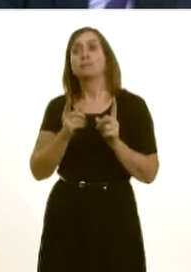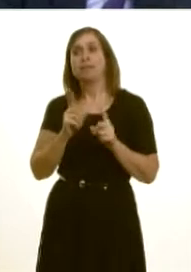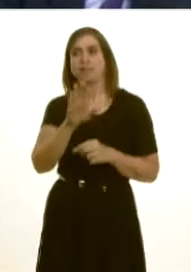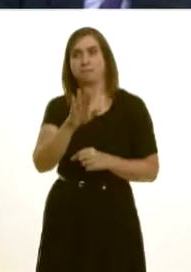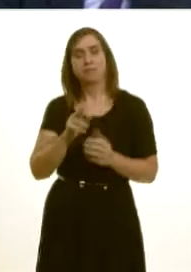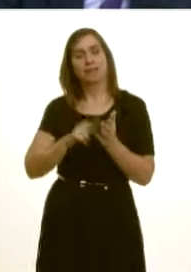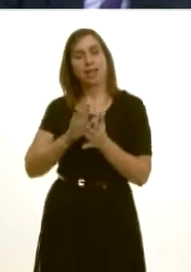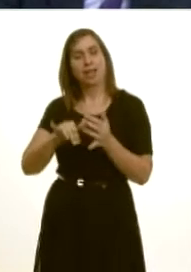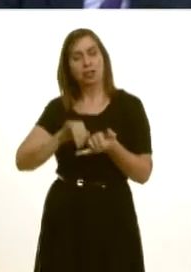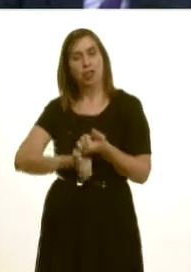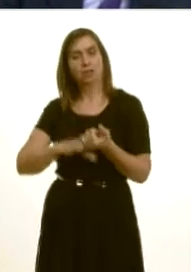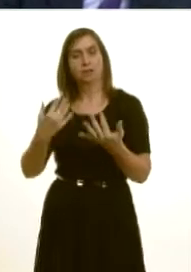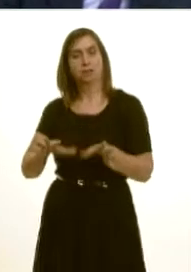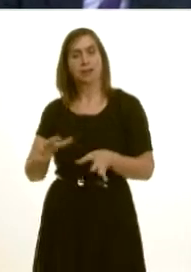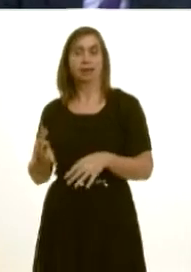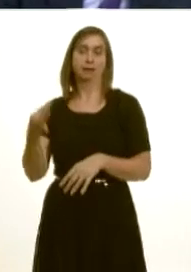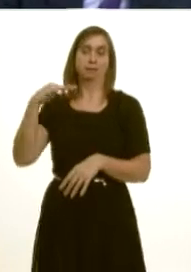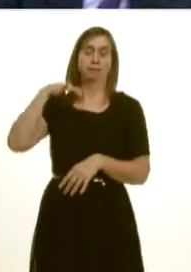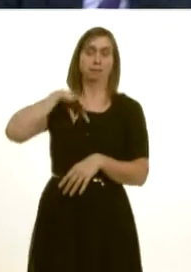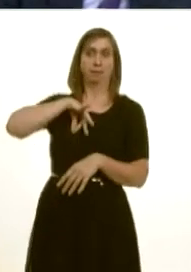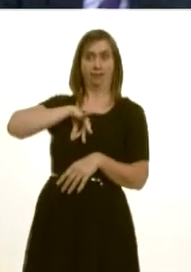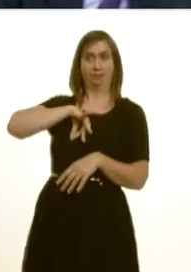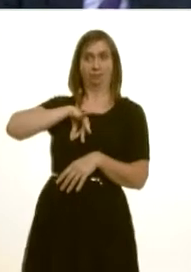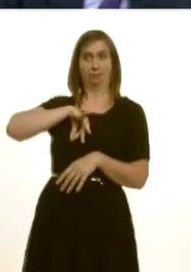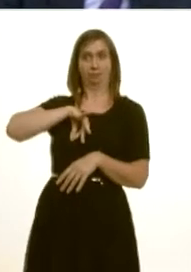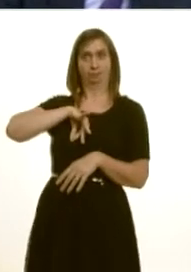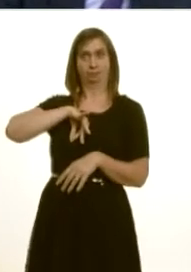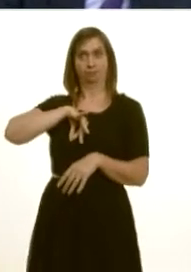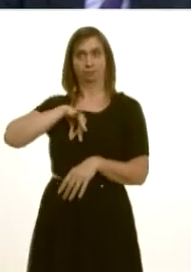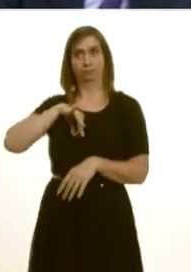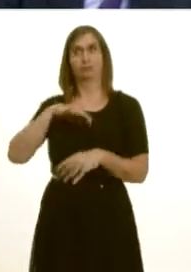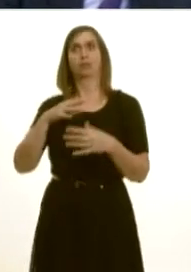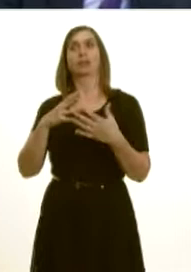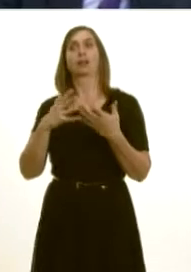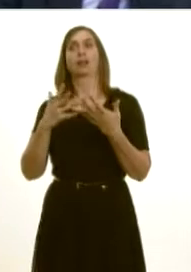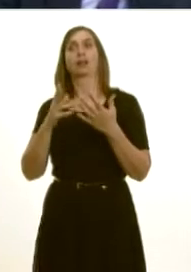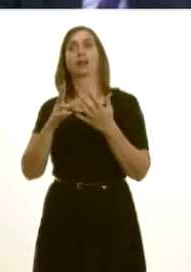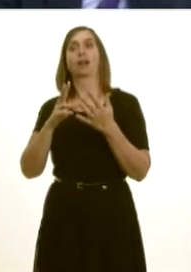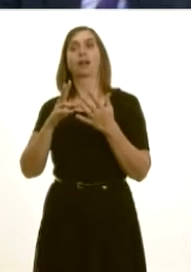service benefited from some additional resource to extend the provision for veterans in the